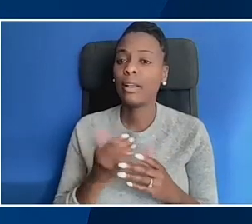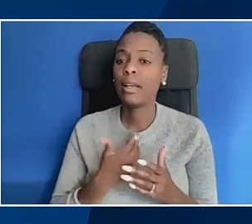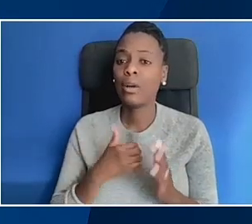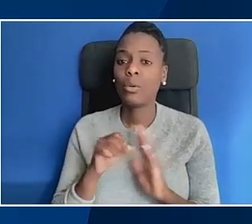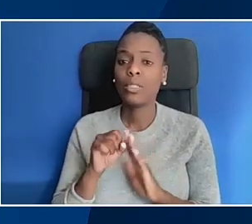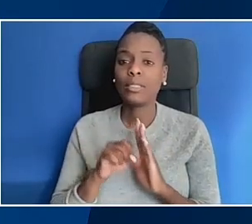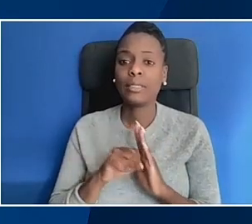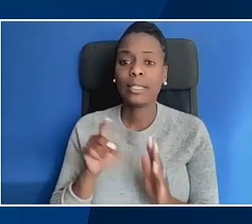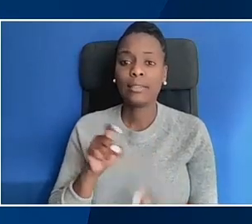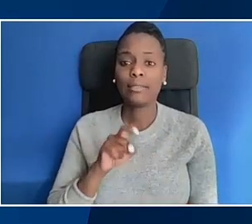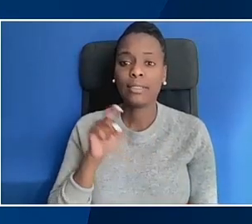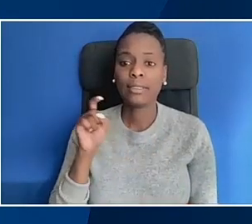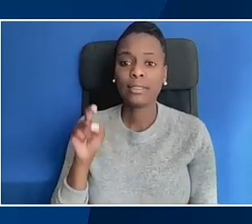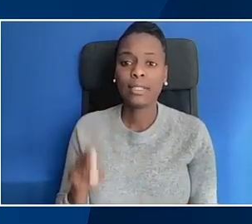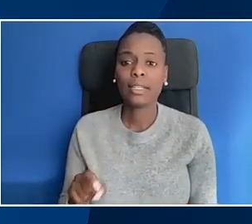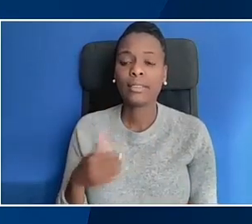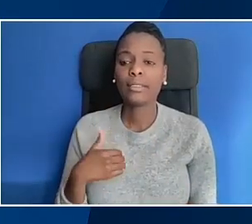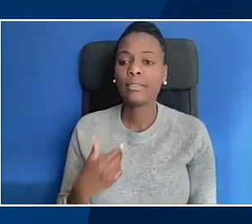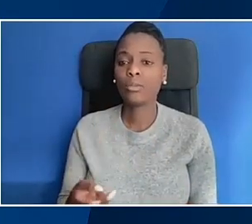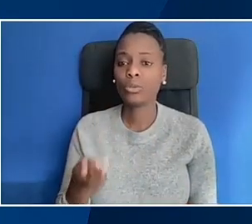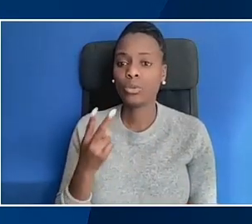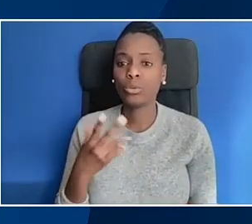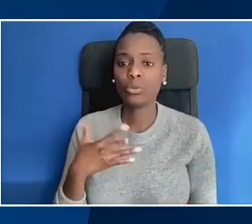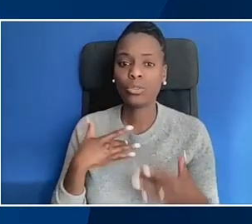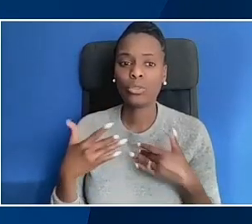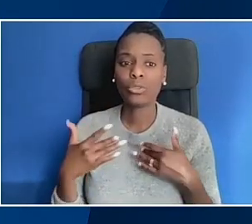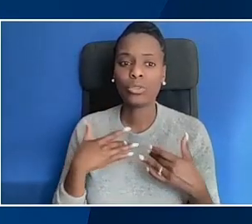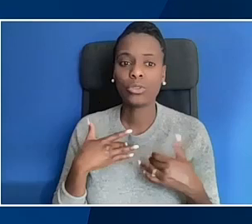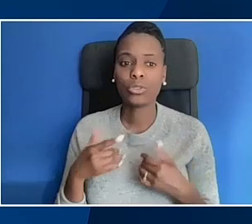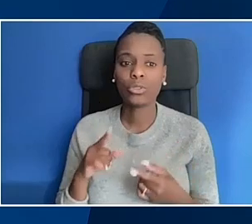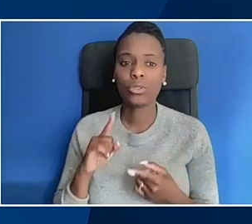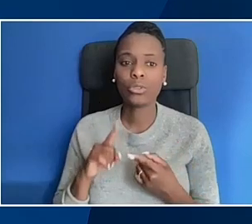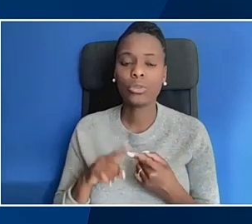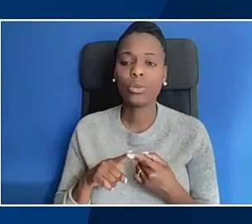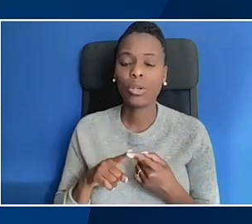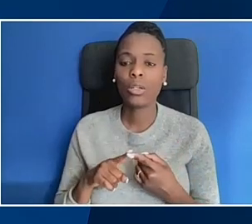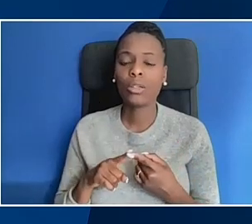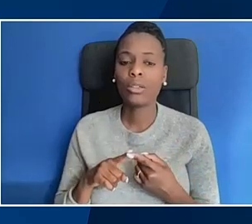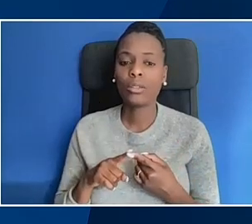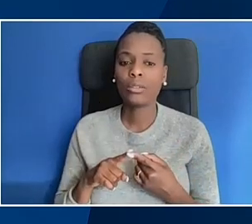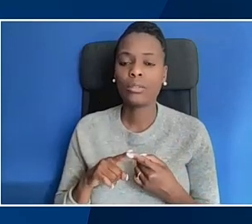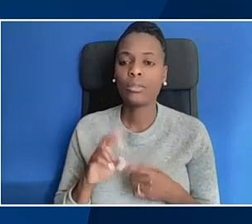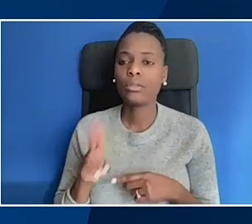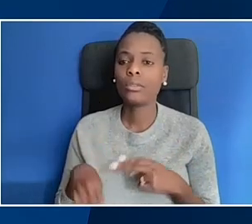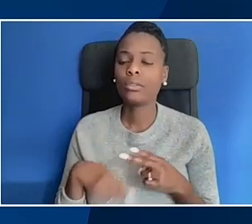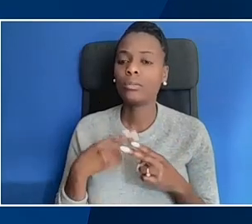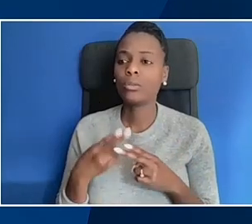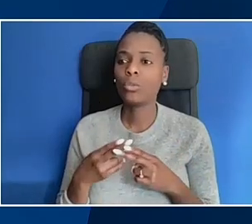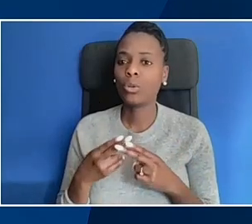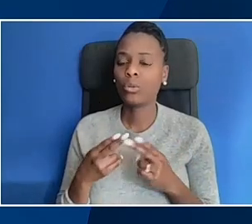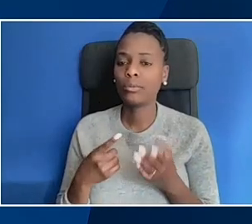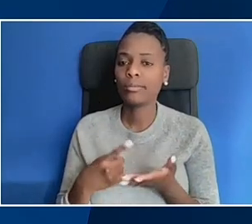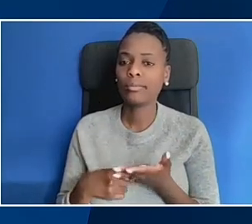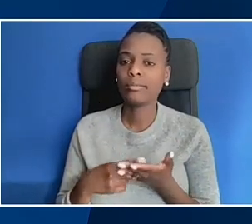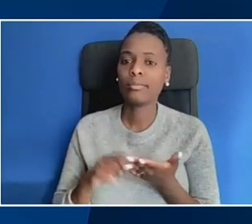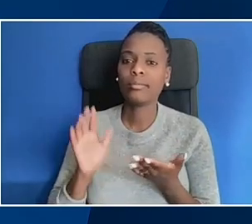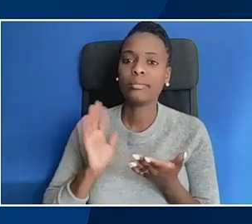concerns are two concerns. One aligns with what we put forward previously. The concern is the possibility